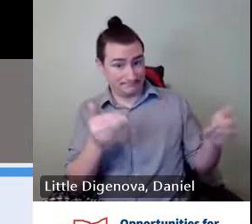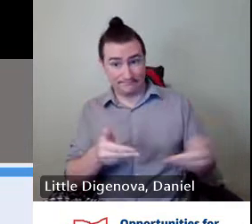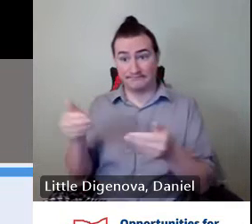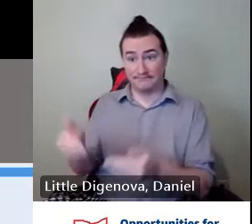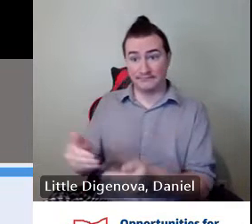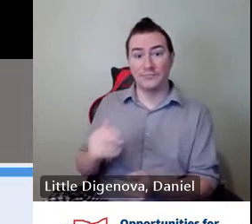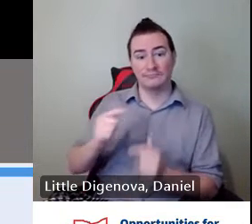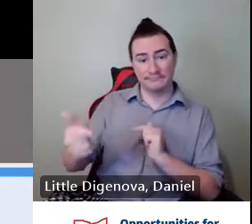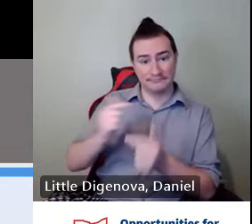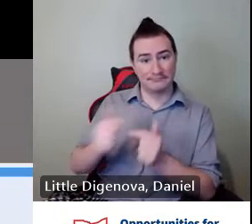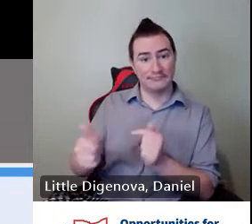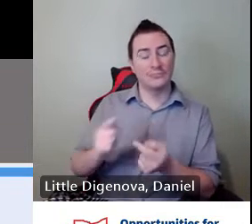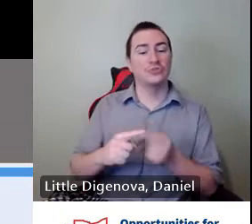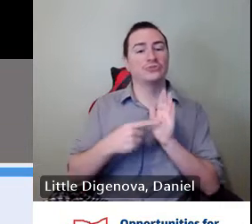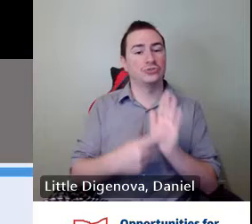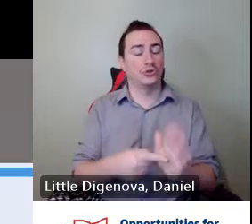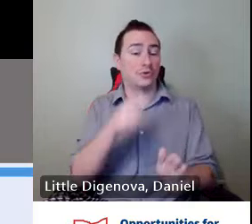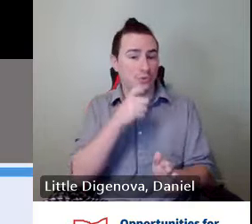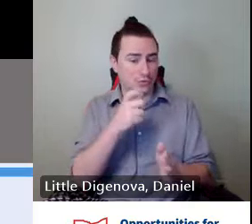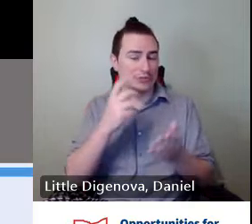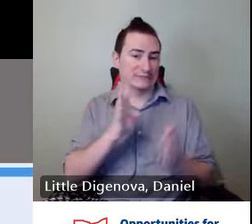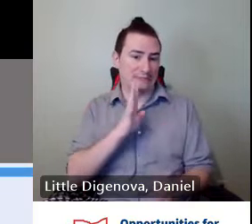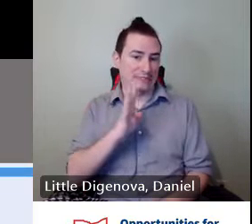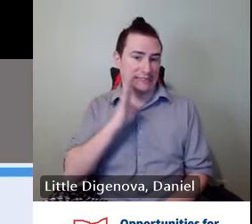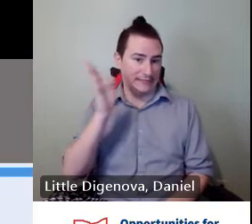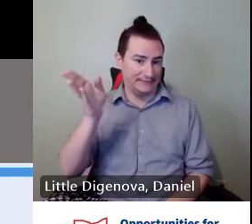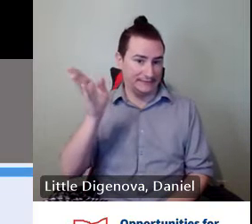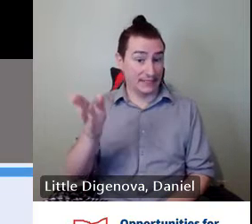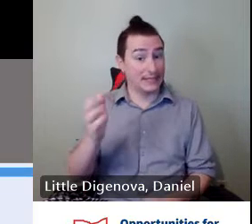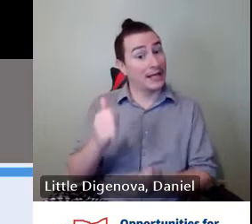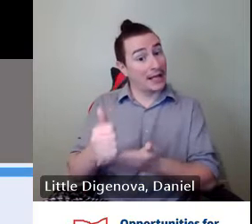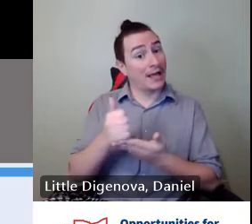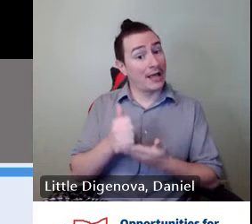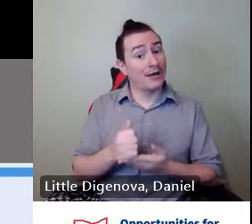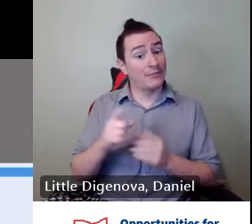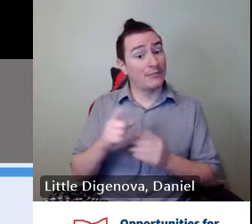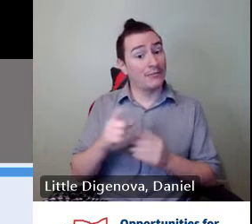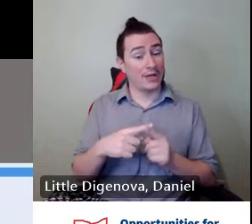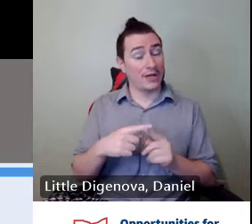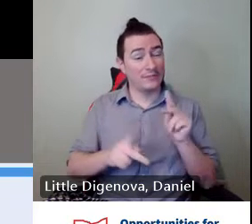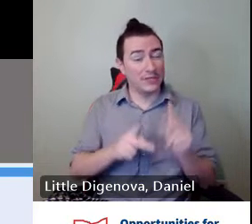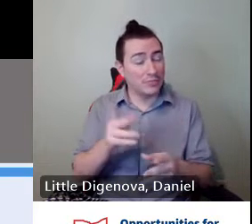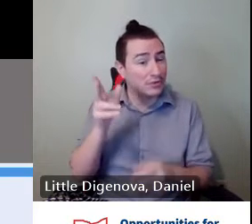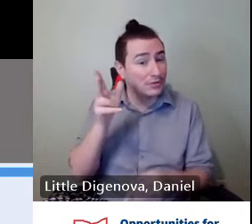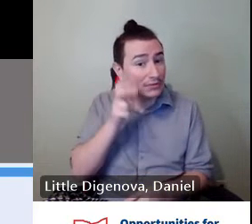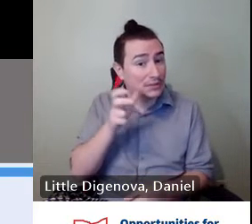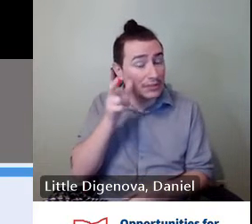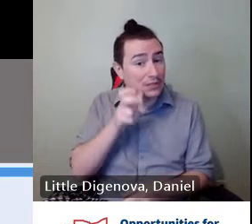speaking. This can be helpful when attendees receiving this information through services like American Sign Language